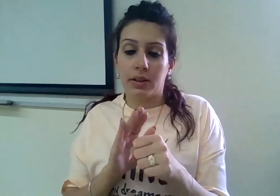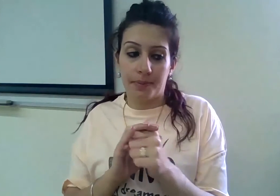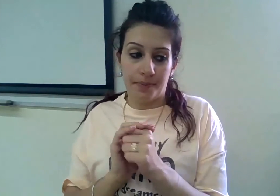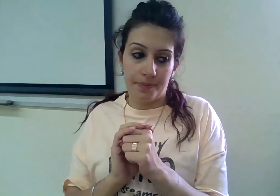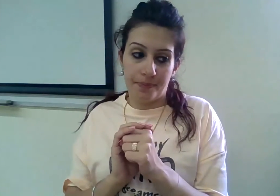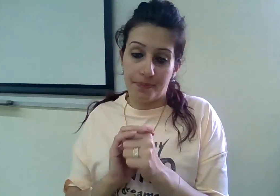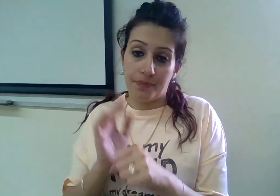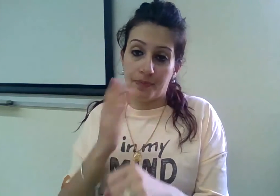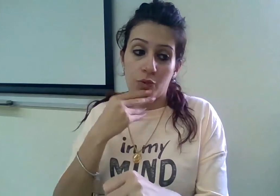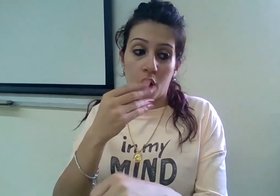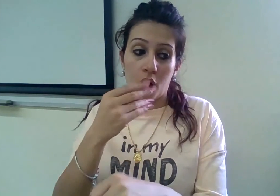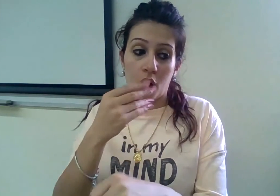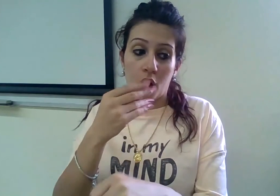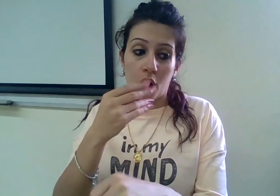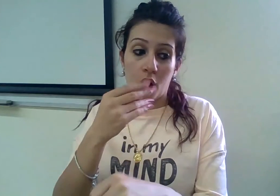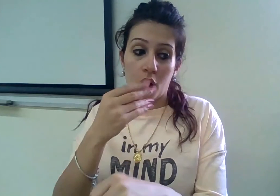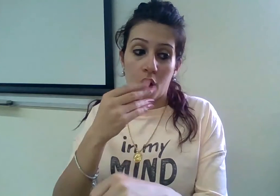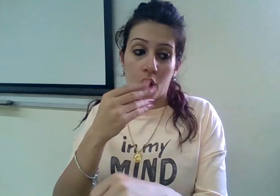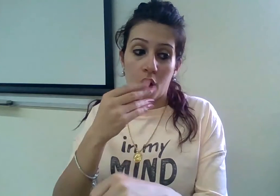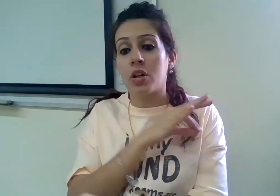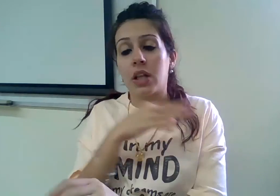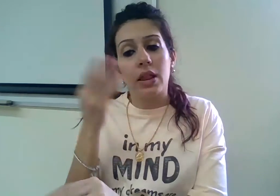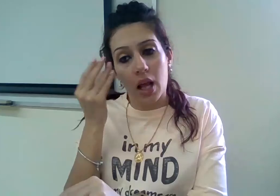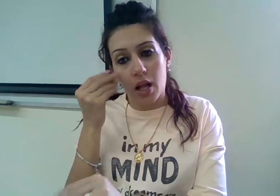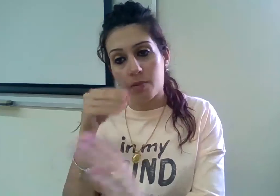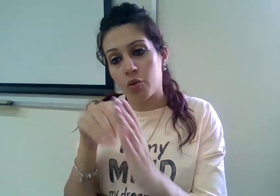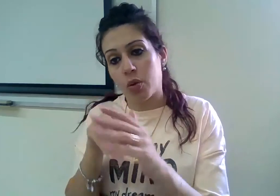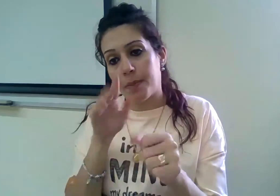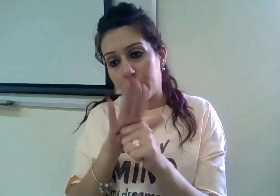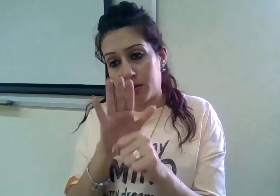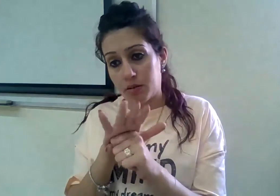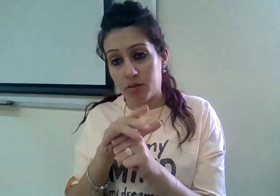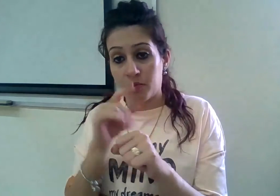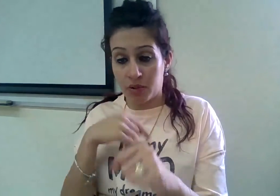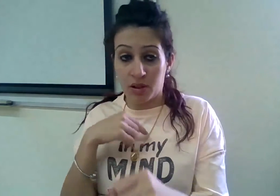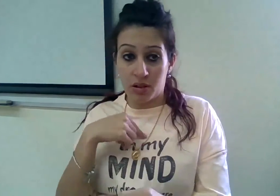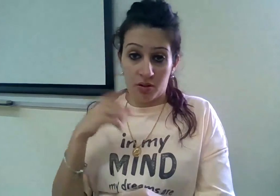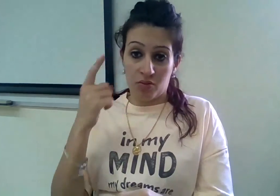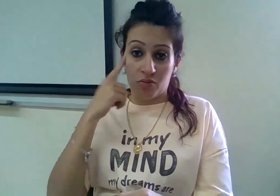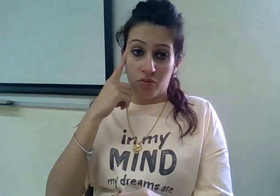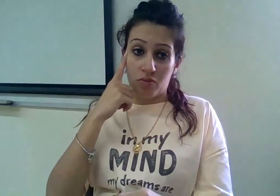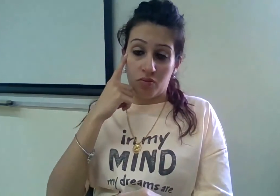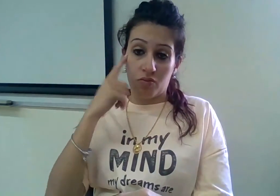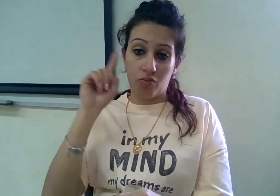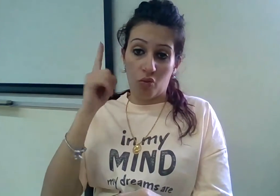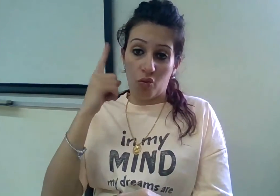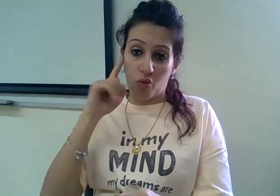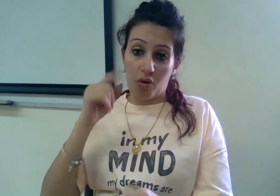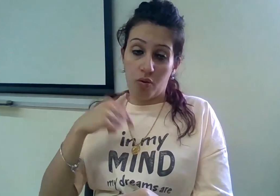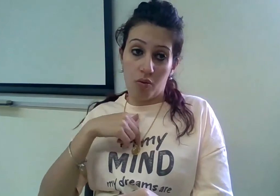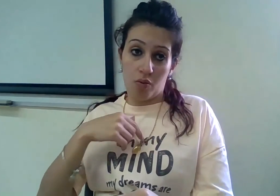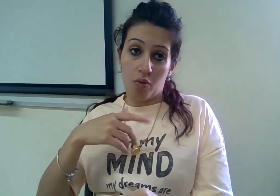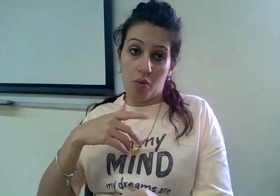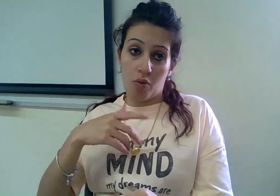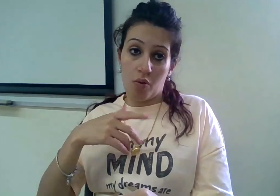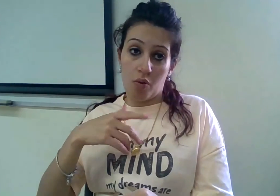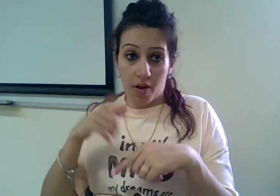we can translate to something that can be extended to teach at home.